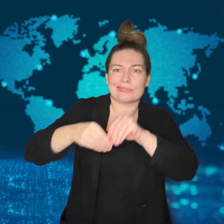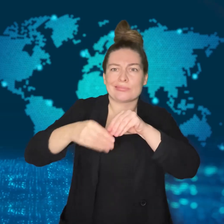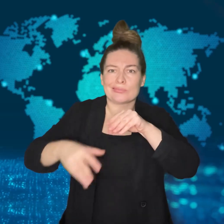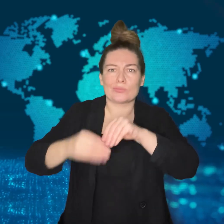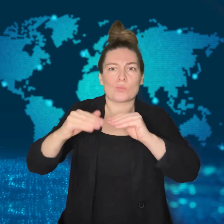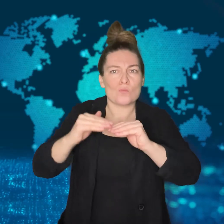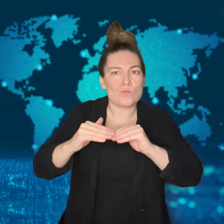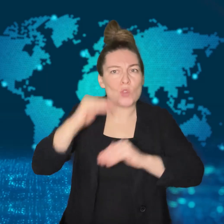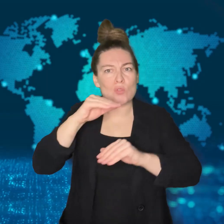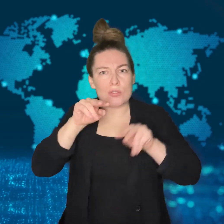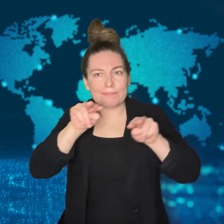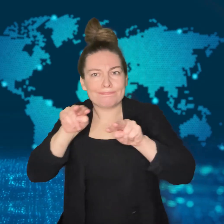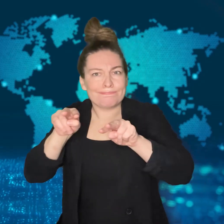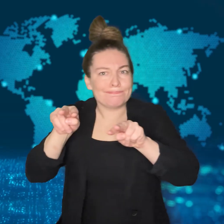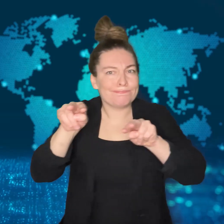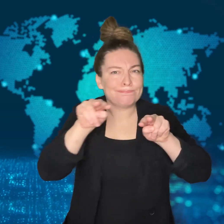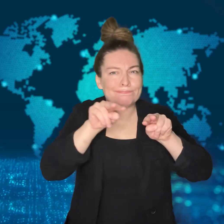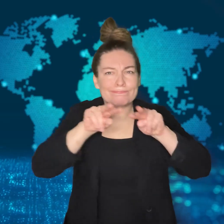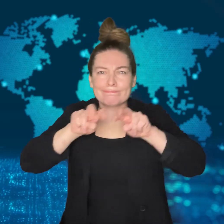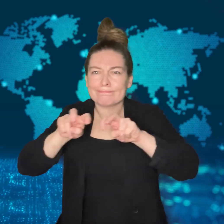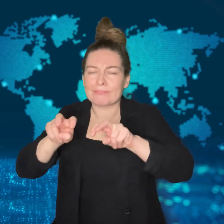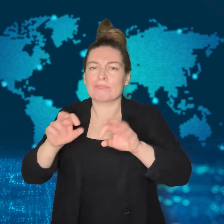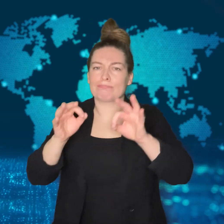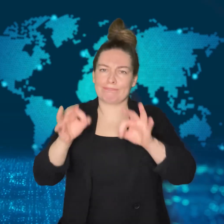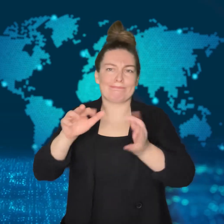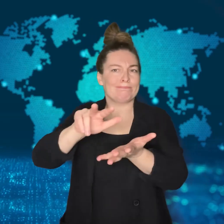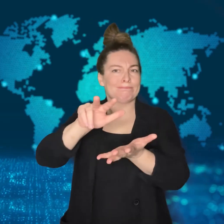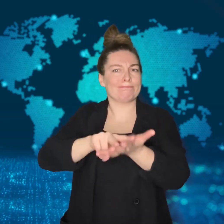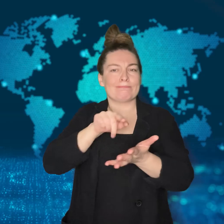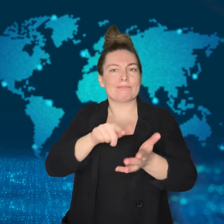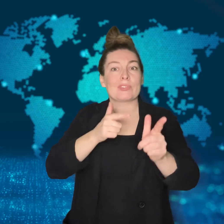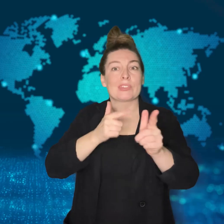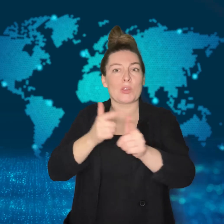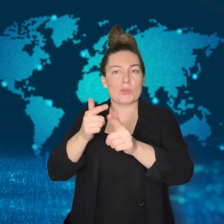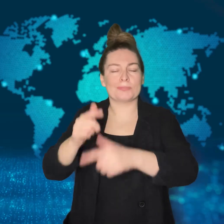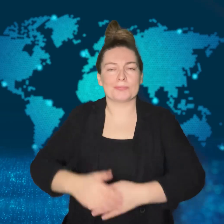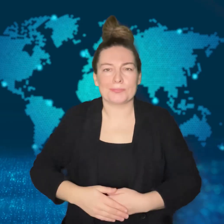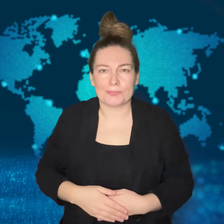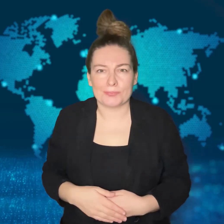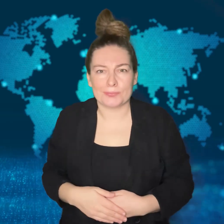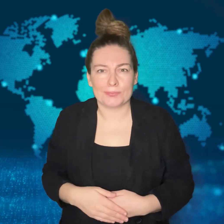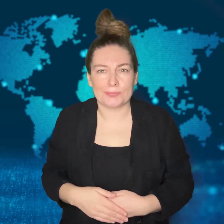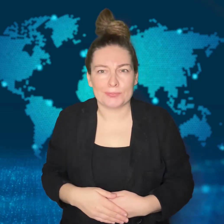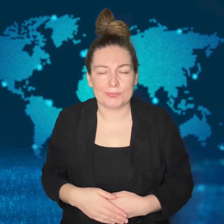They said there was additional intelligence that led them to that conclusion.